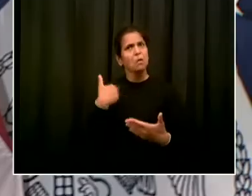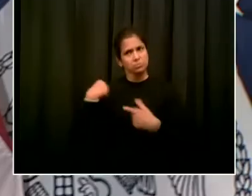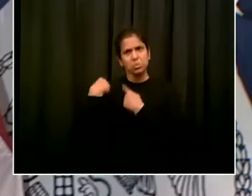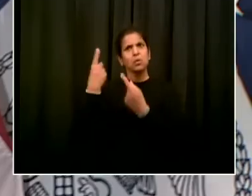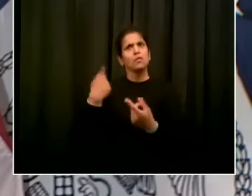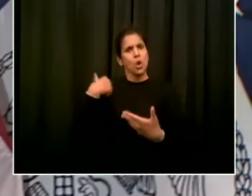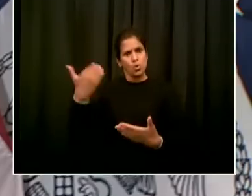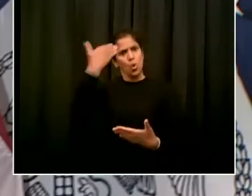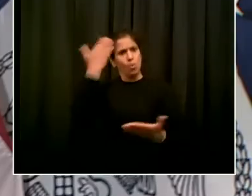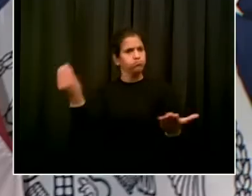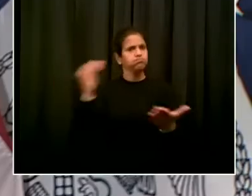WE'VE LOOKED CITYWIDE, BUT LOCAL